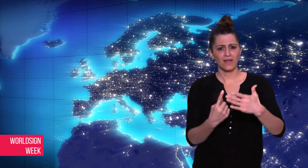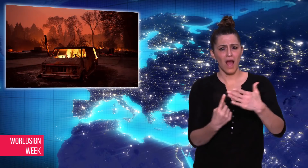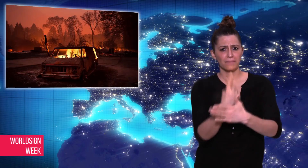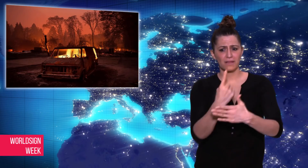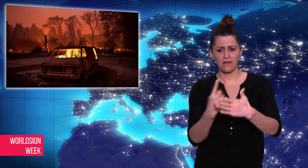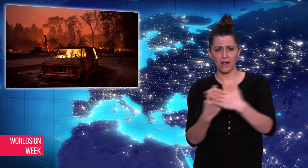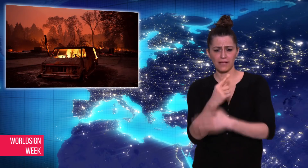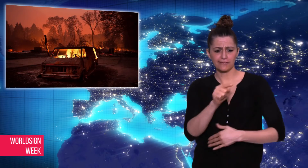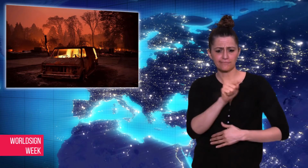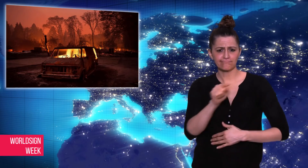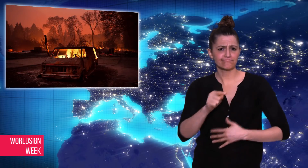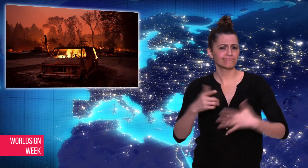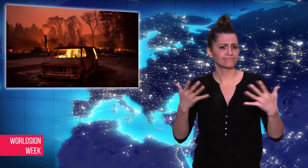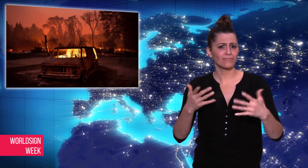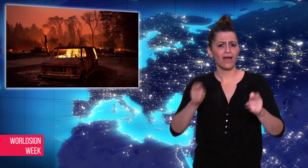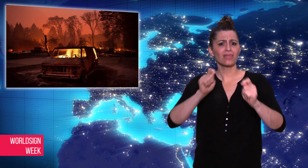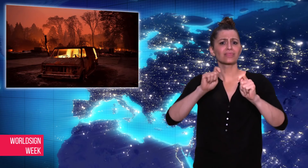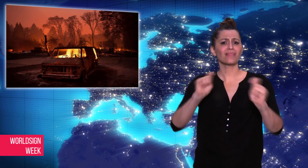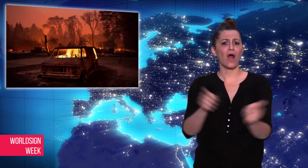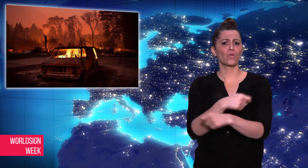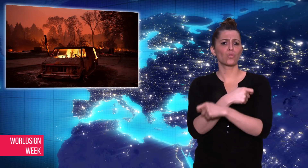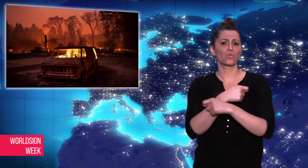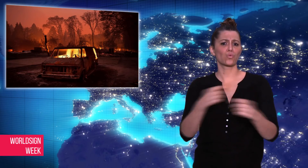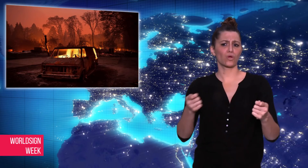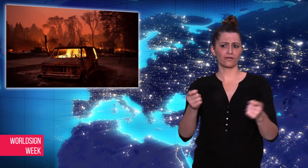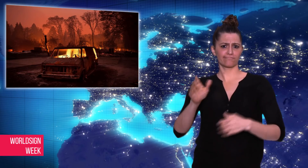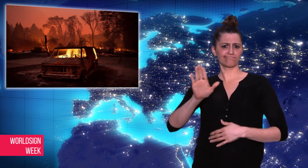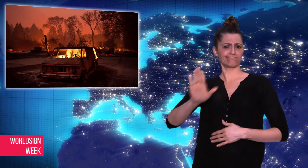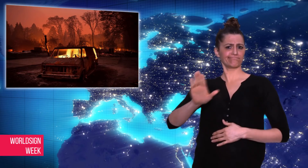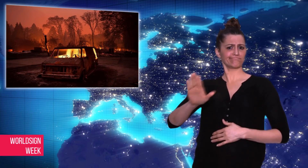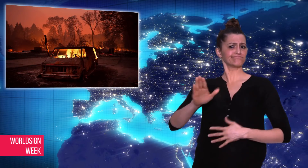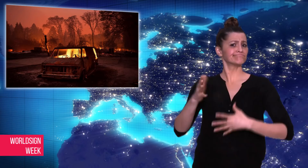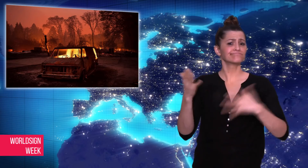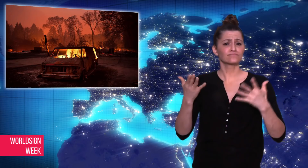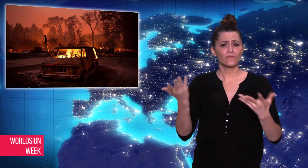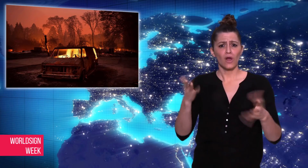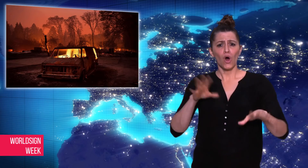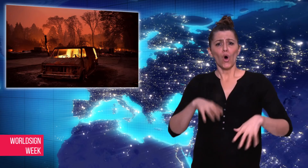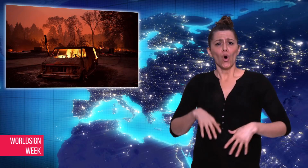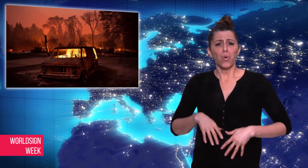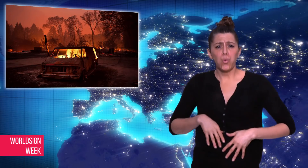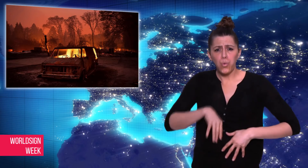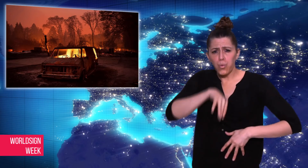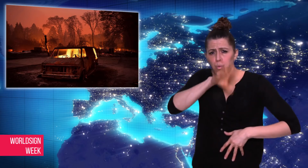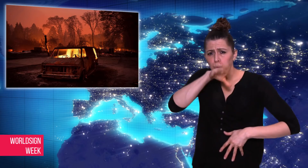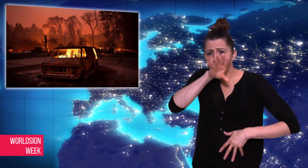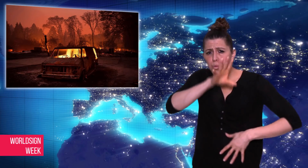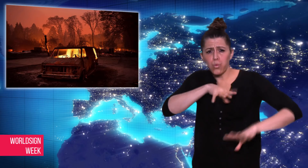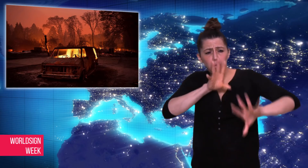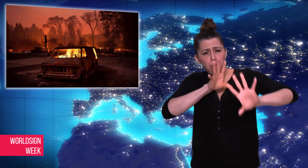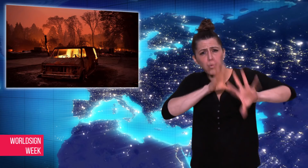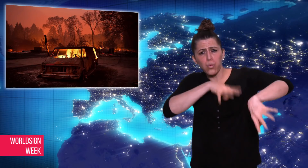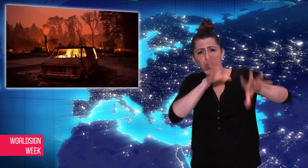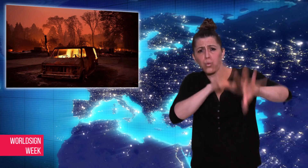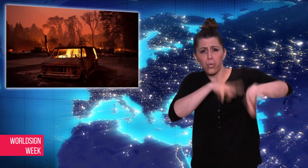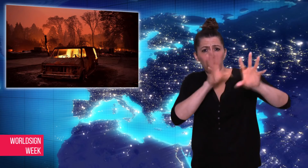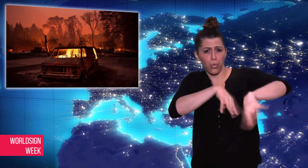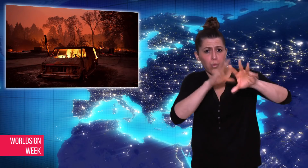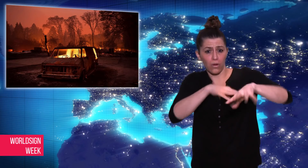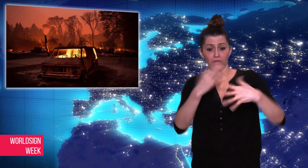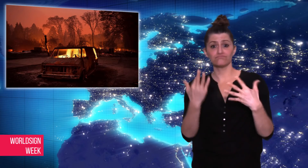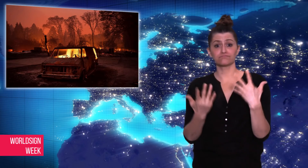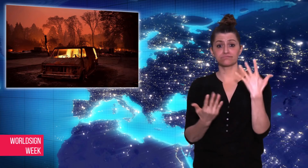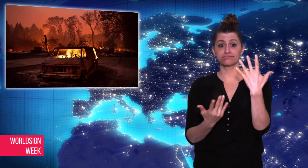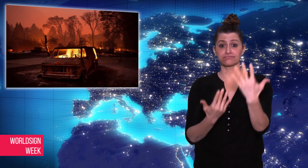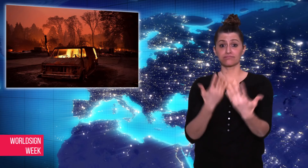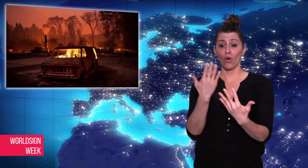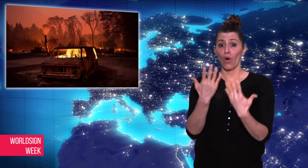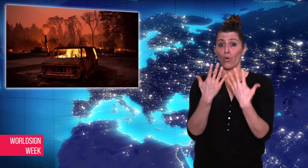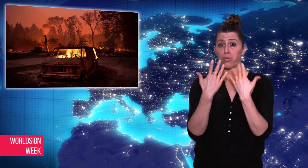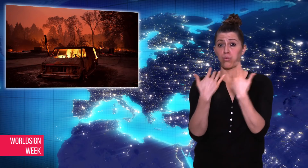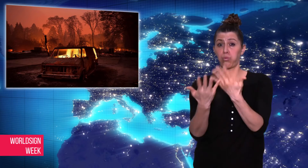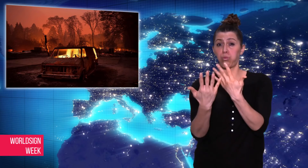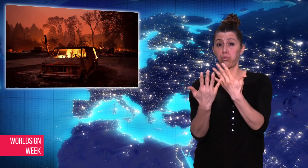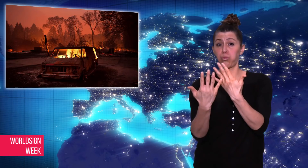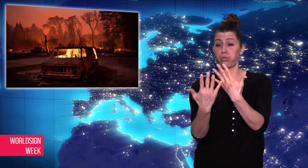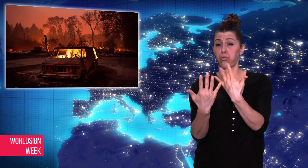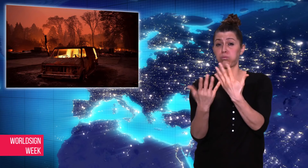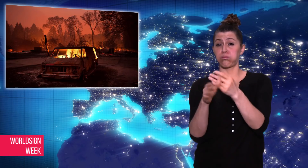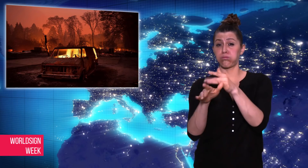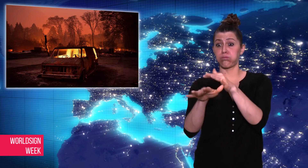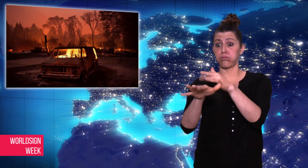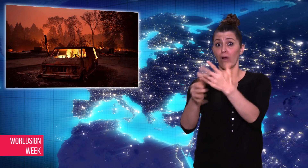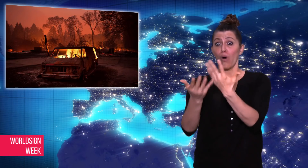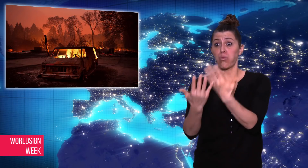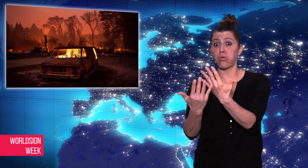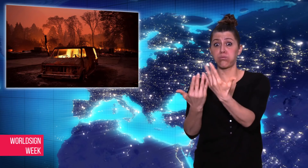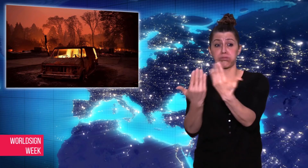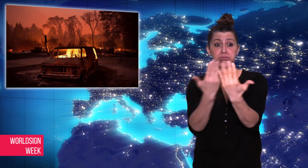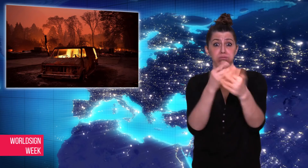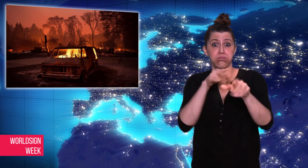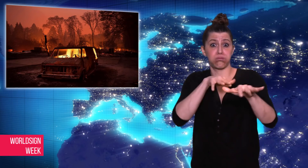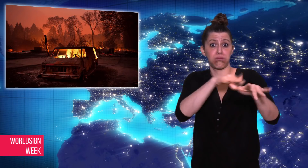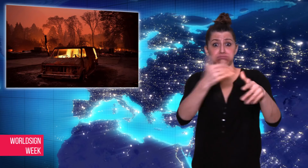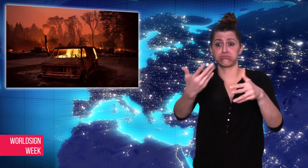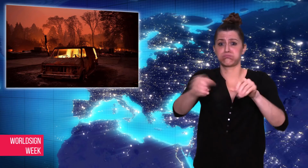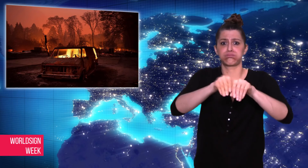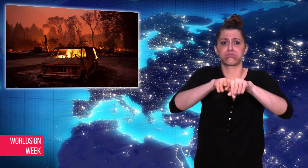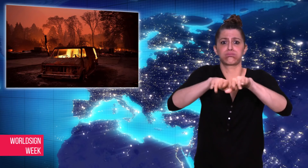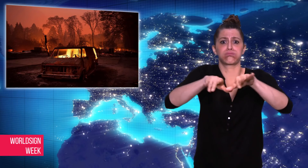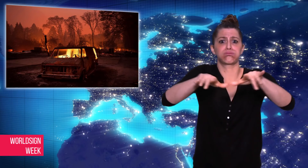Natural factors - winds that spread the fires and global warming effects